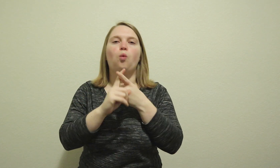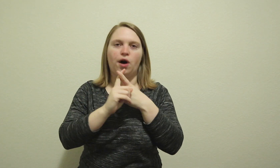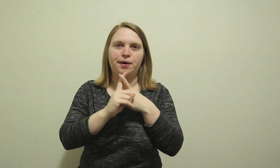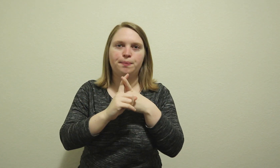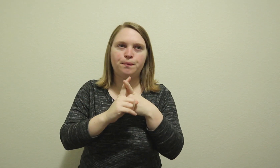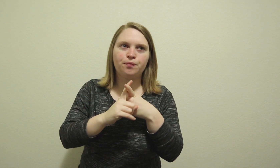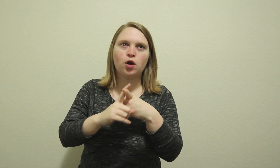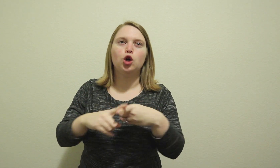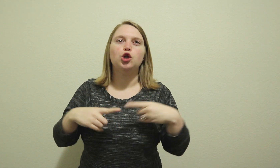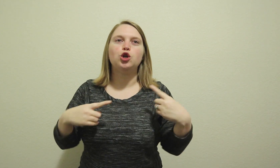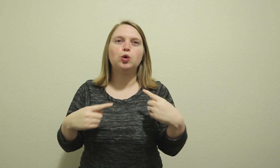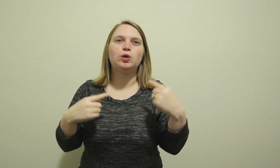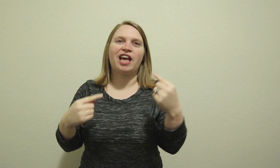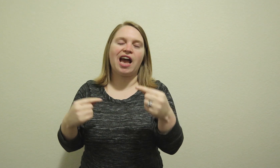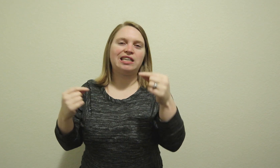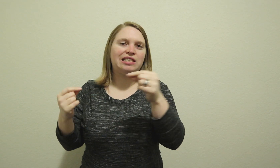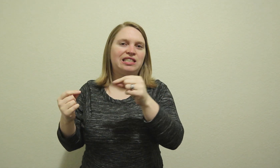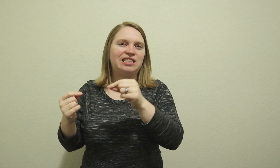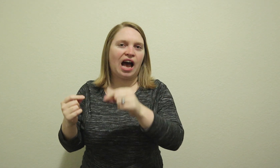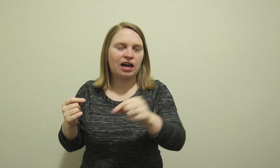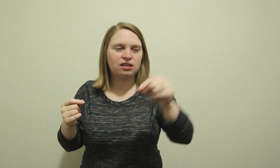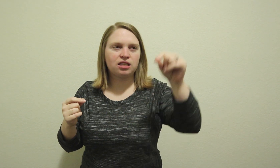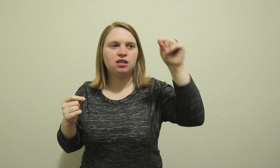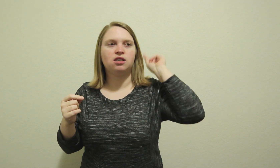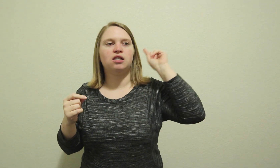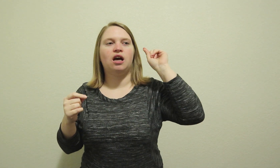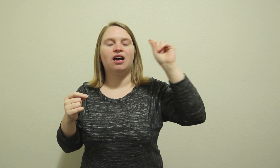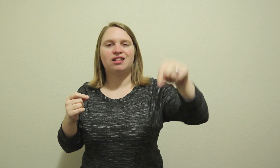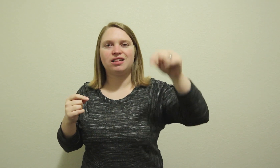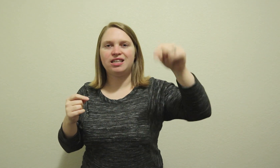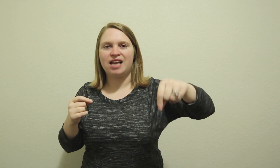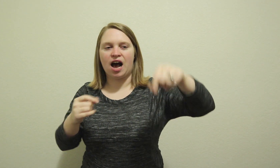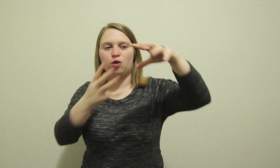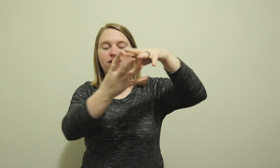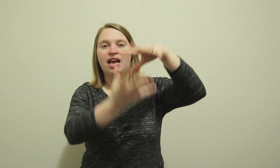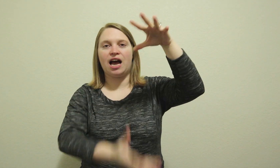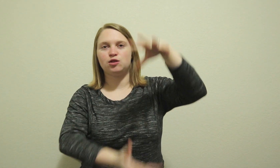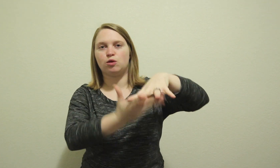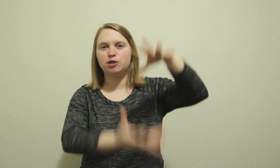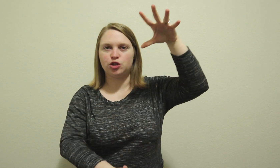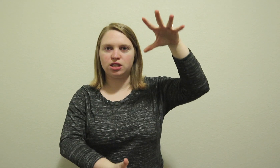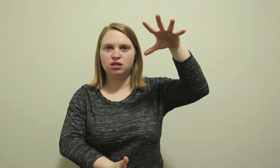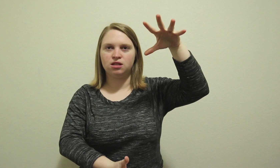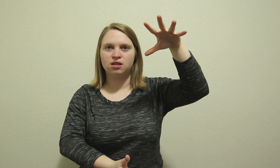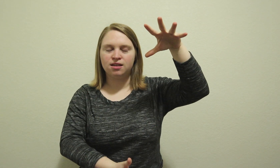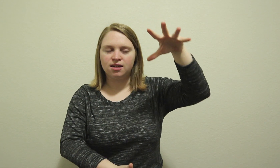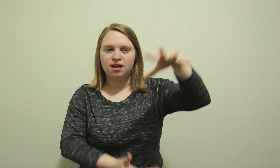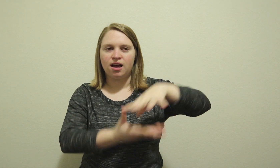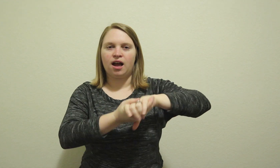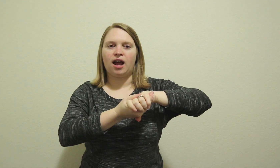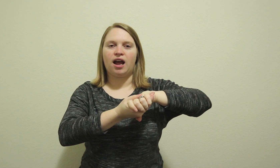One: you can't be exactly clean out the actual machine